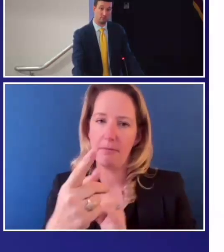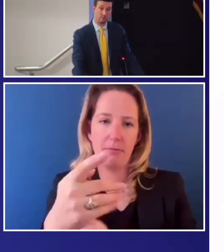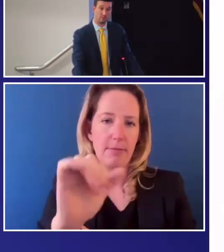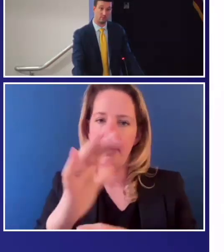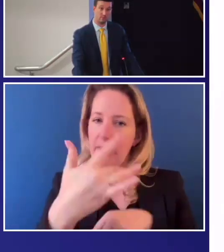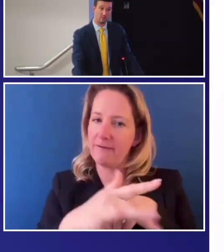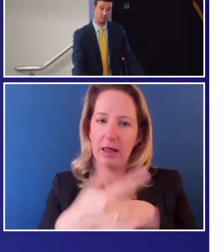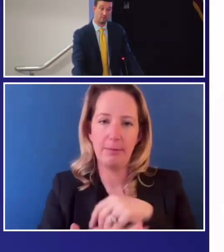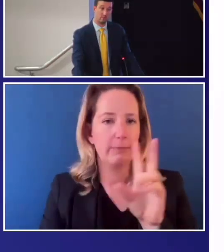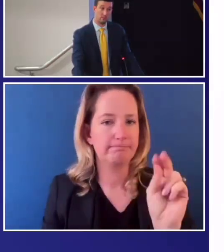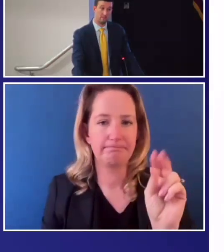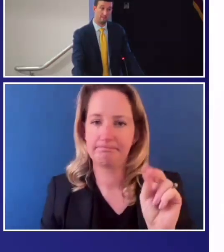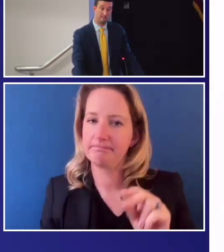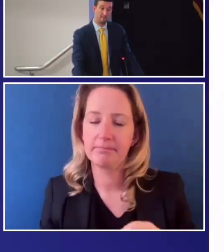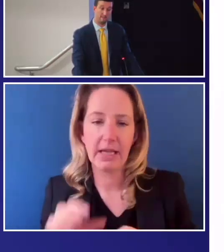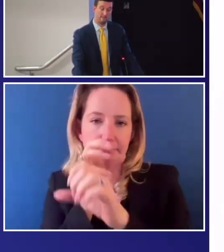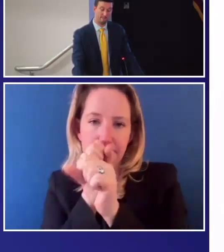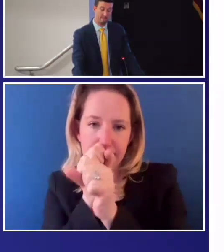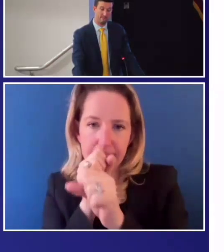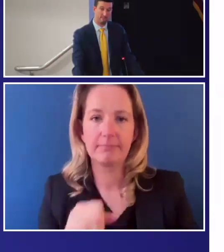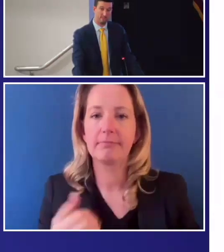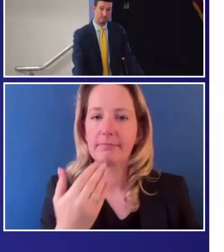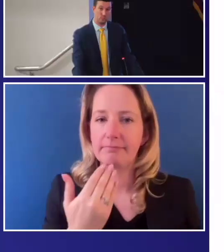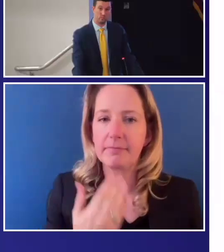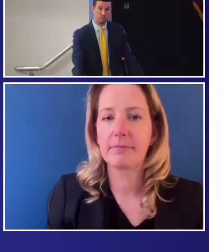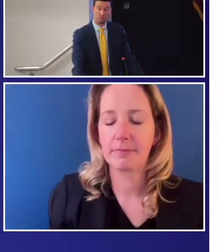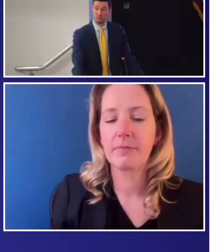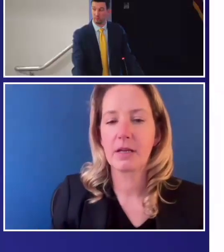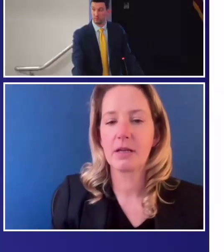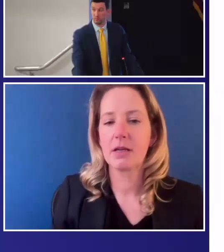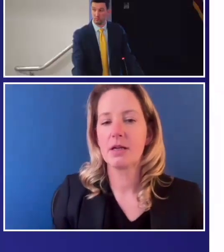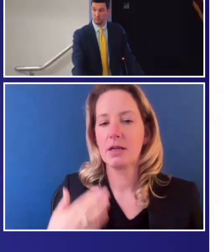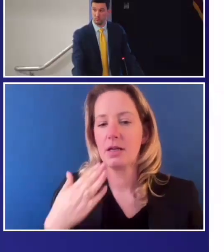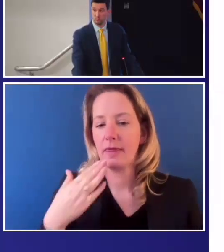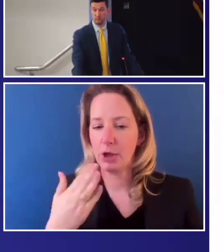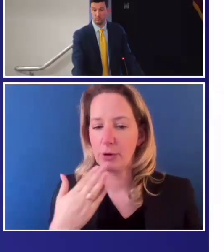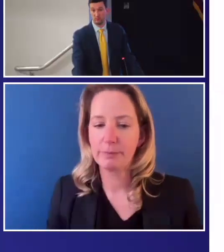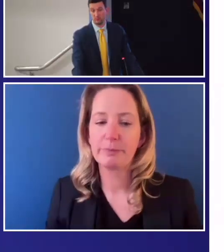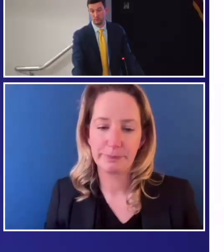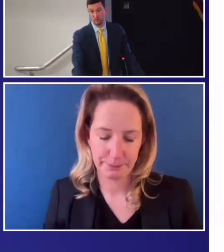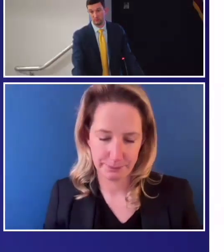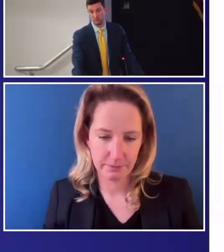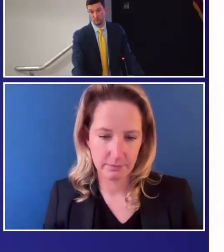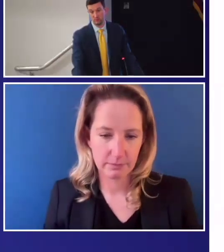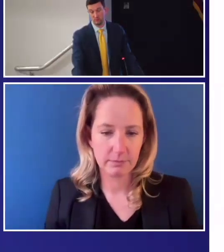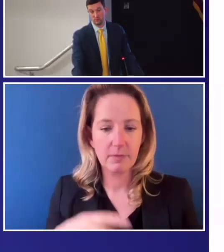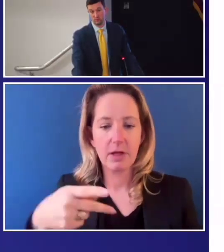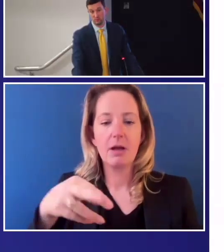Okay. Thank you, Kristin. Thank you, Cody. Preston? Thank you. I, I think the most relevant